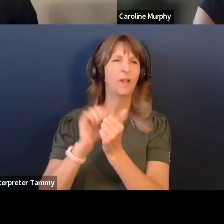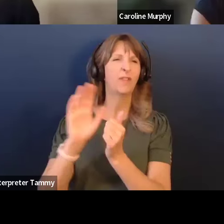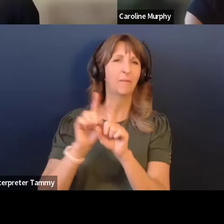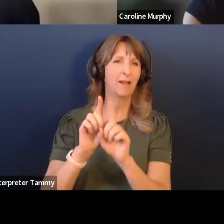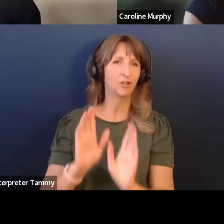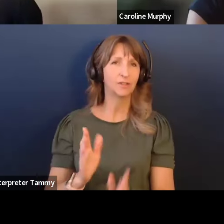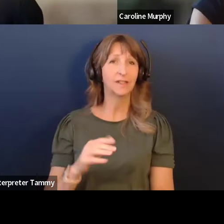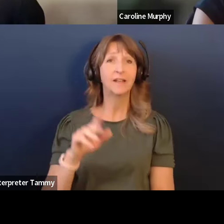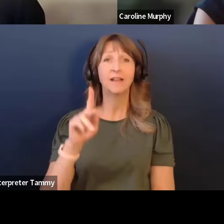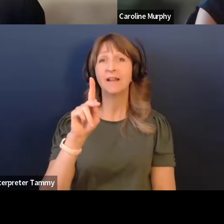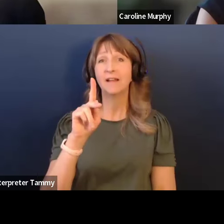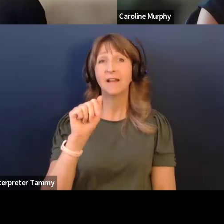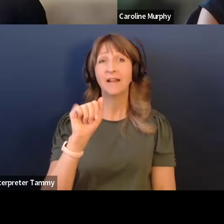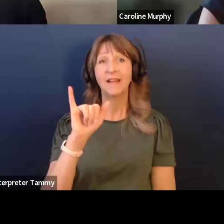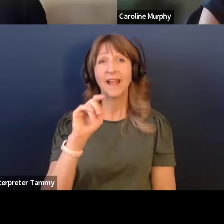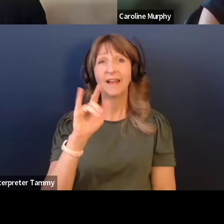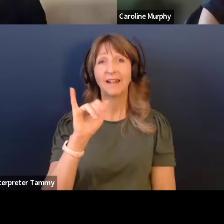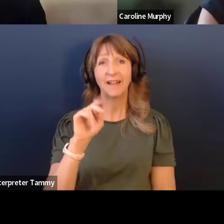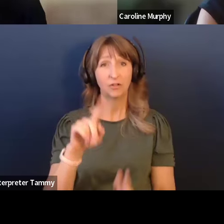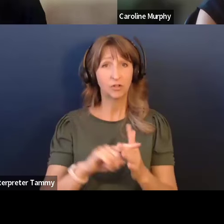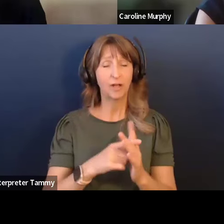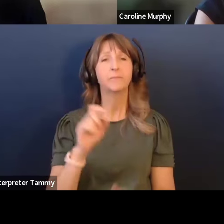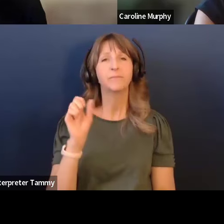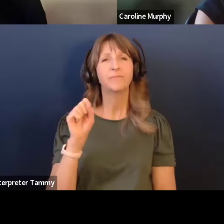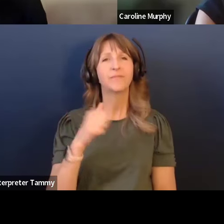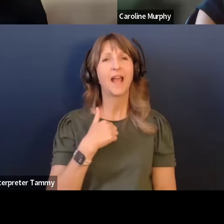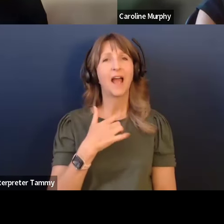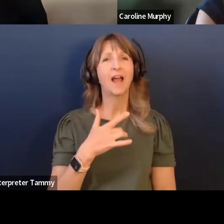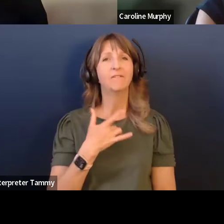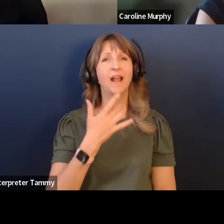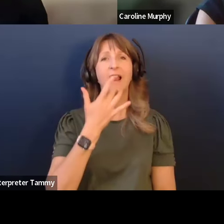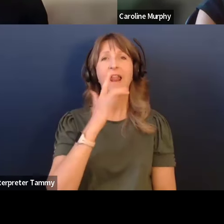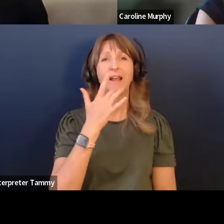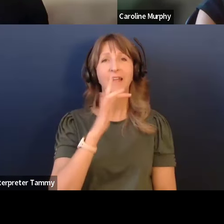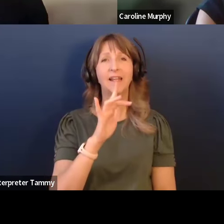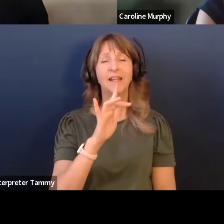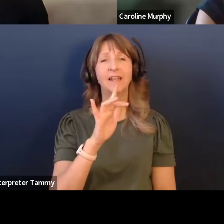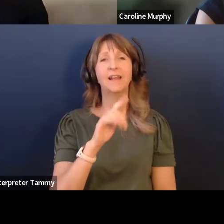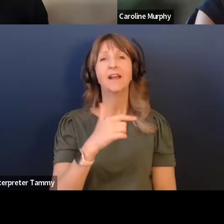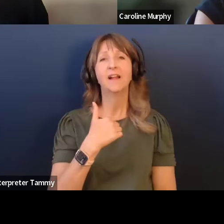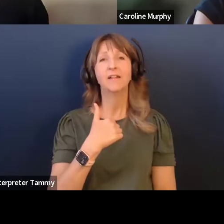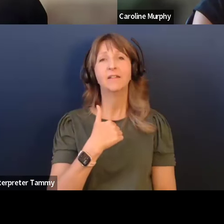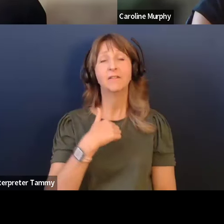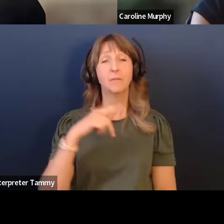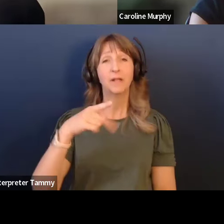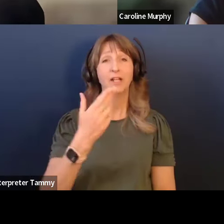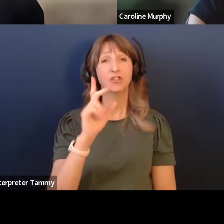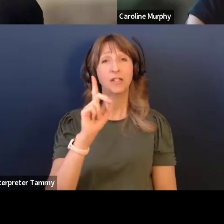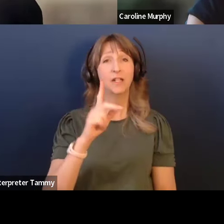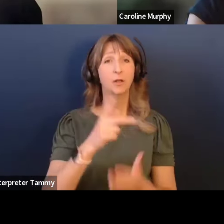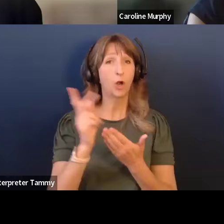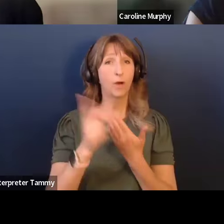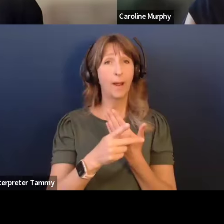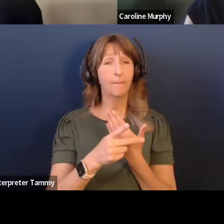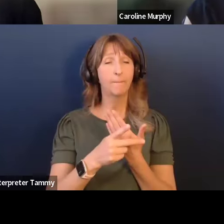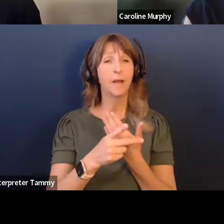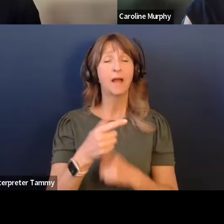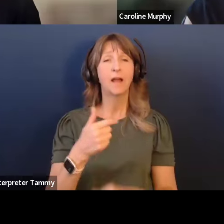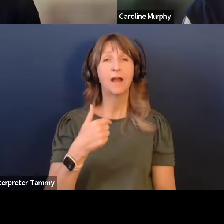Sure, I feel super lucky to have landed in my Ph.D. program which is a place that felt like home